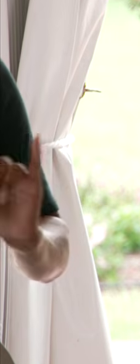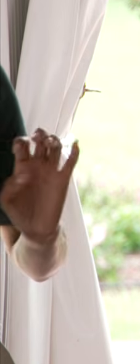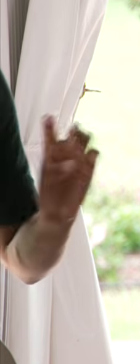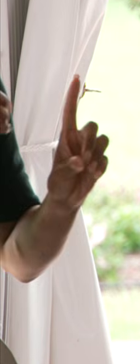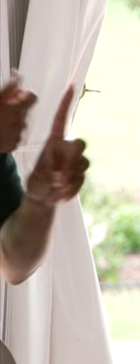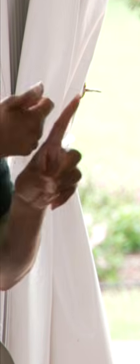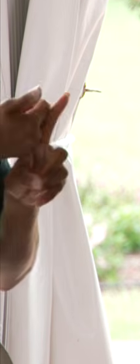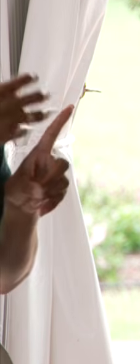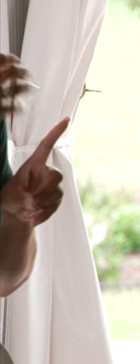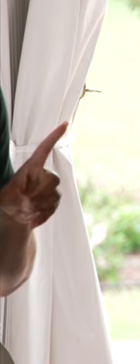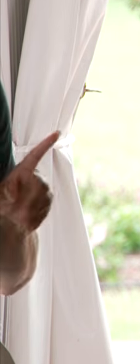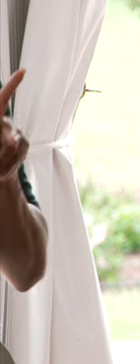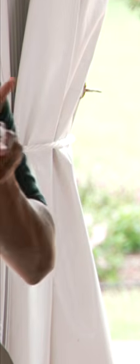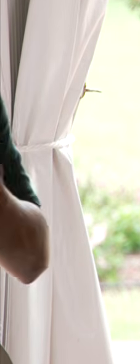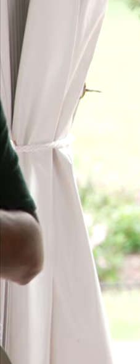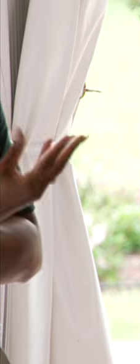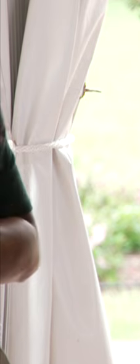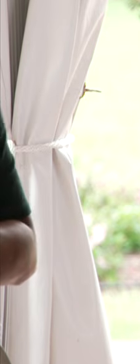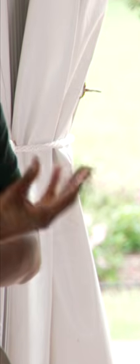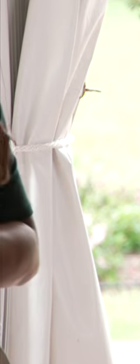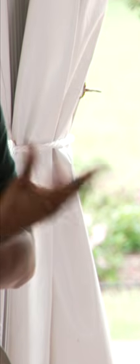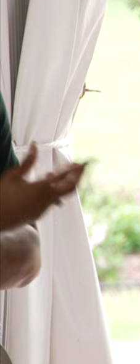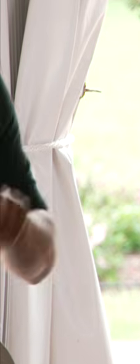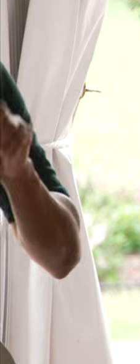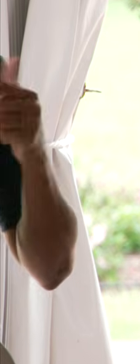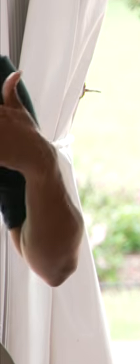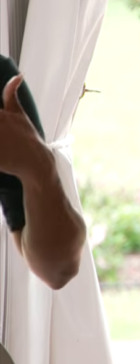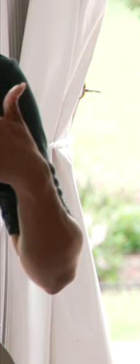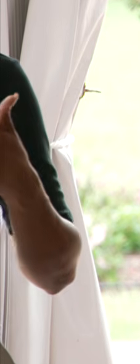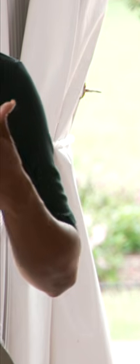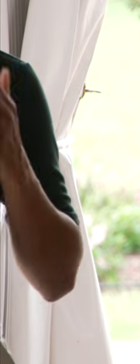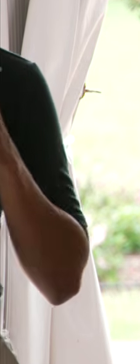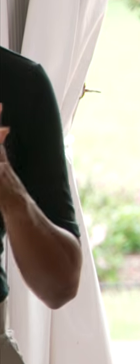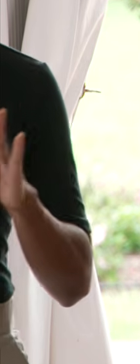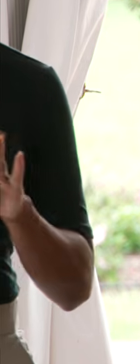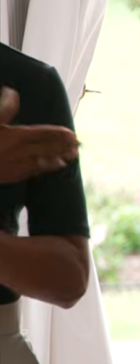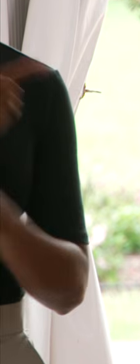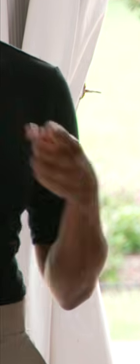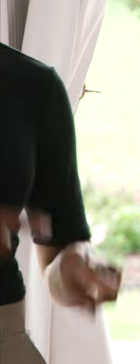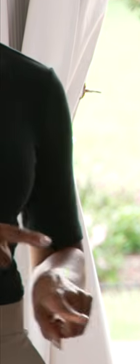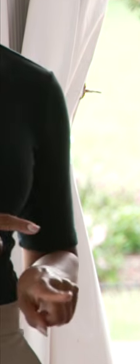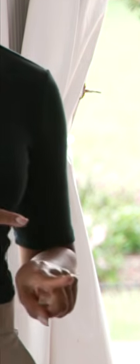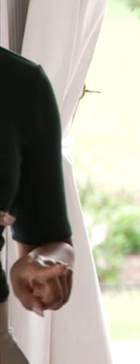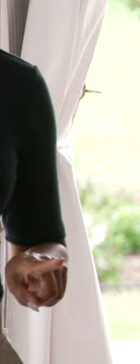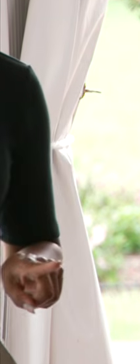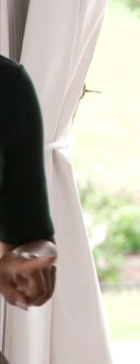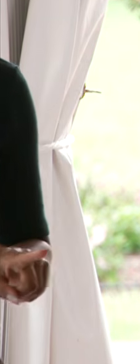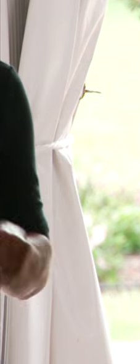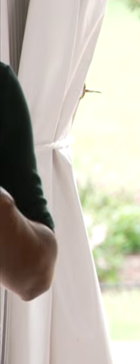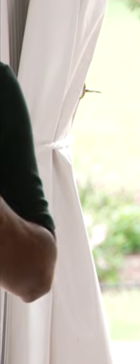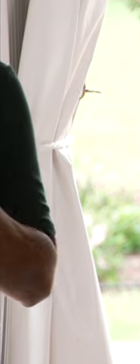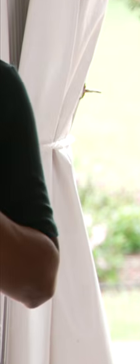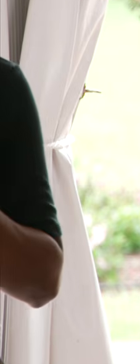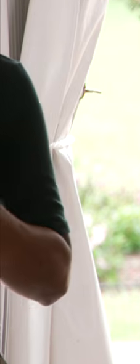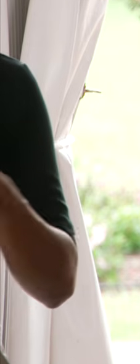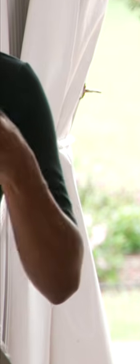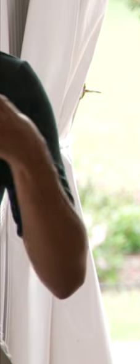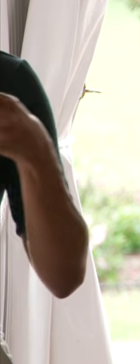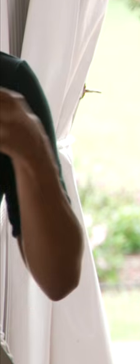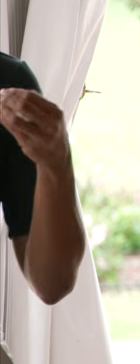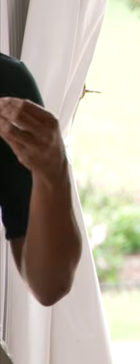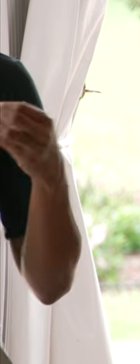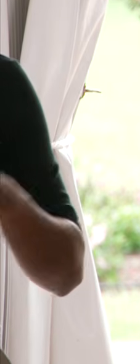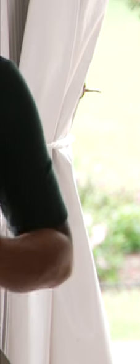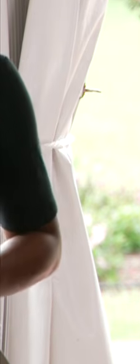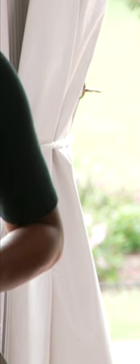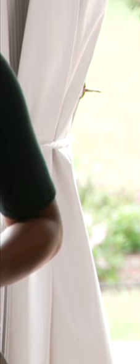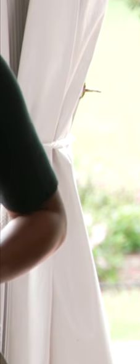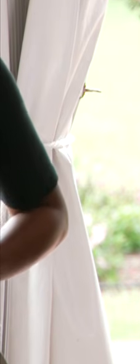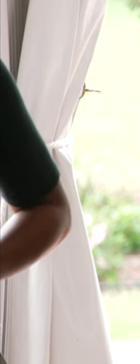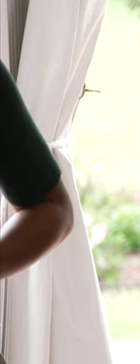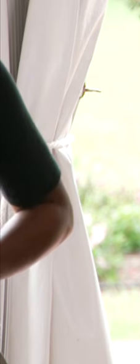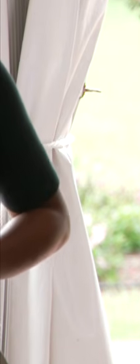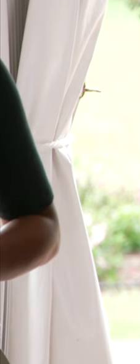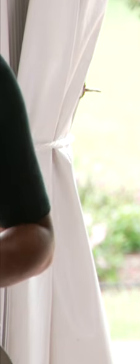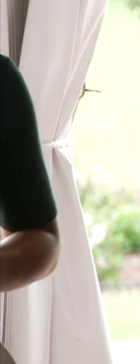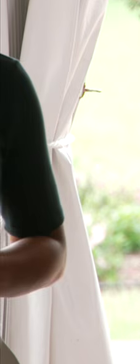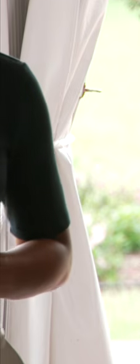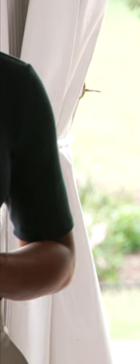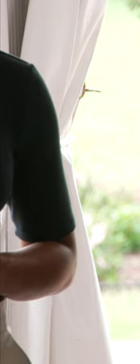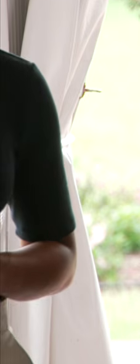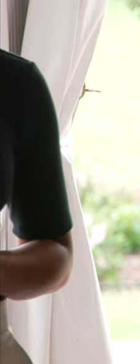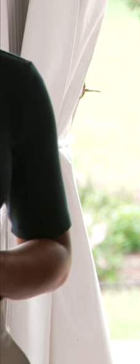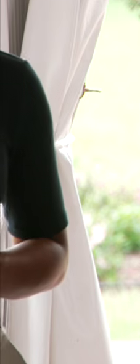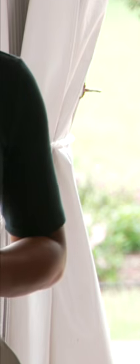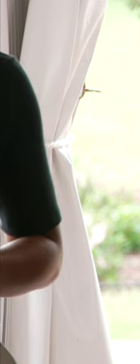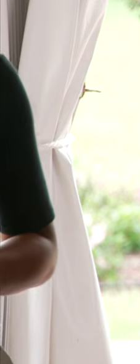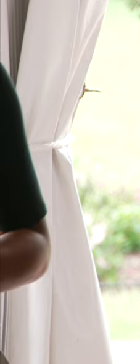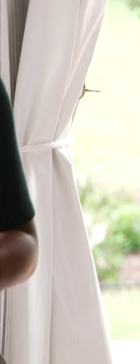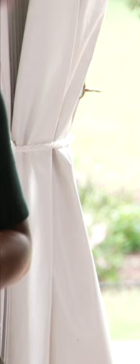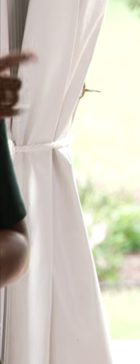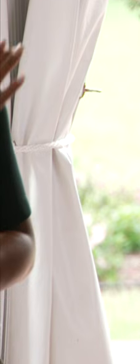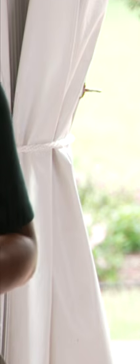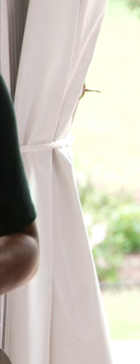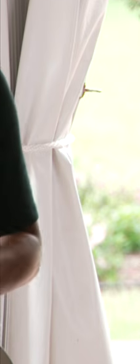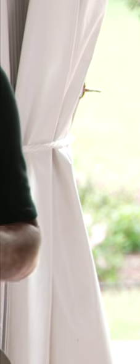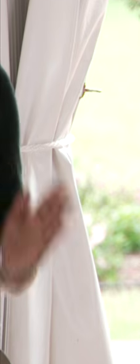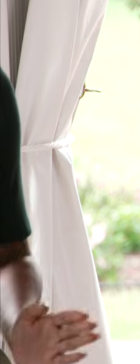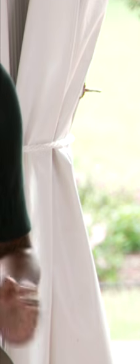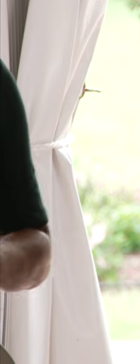anything about a study, nothing. But, my daddy said, being as wise as he was and a Christian man,